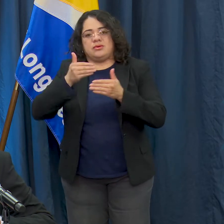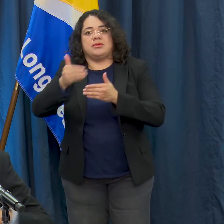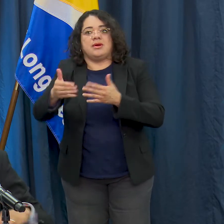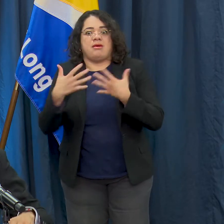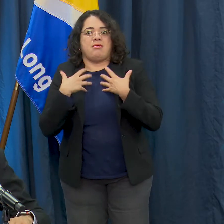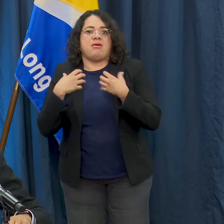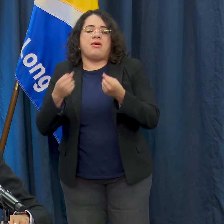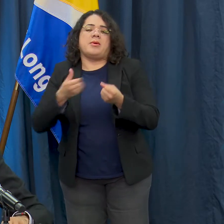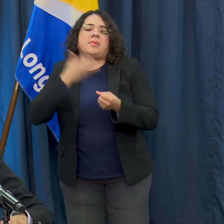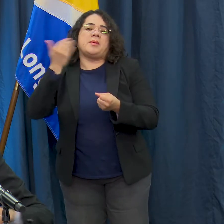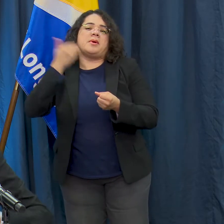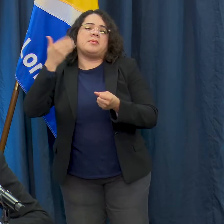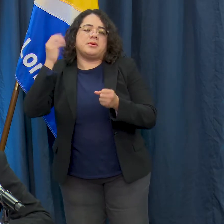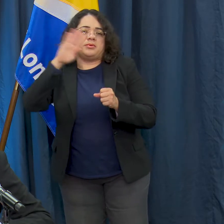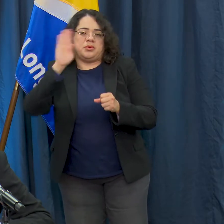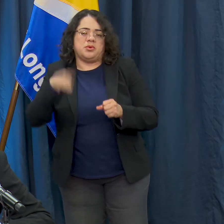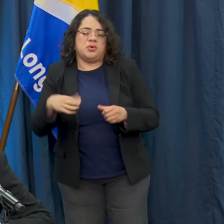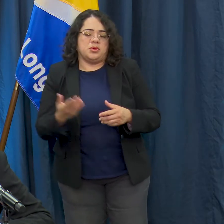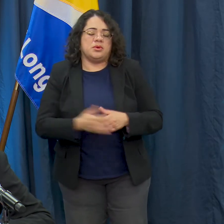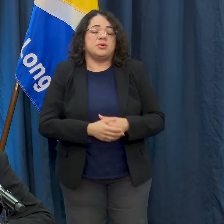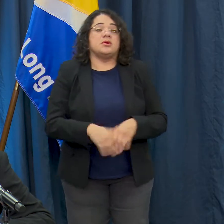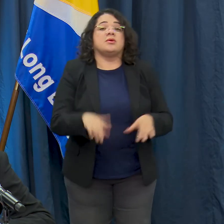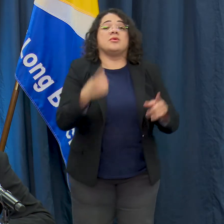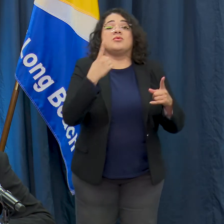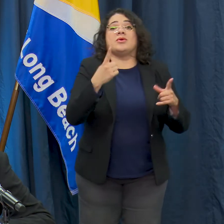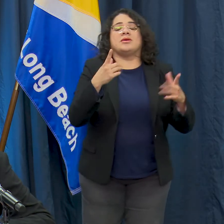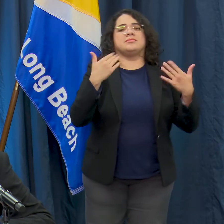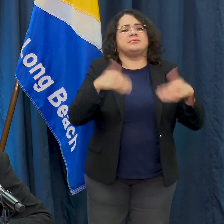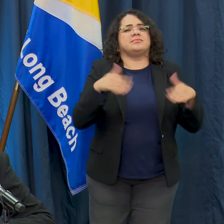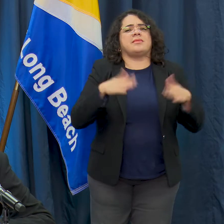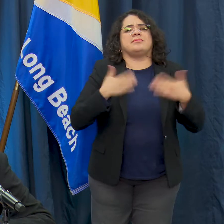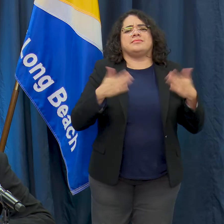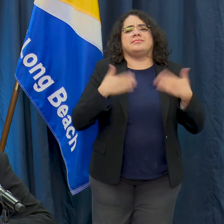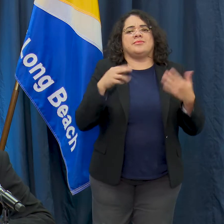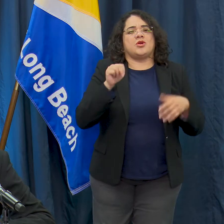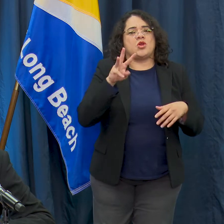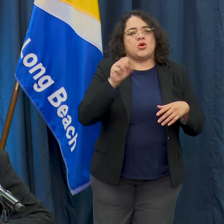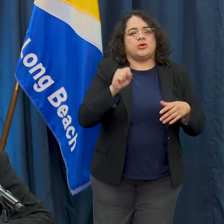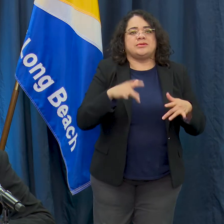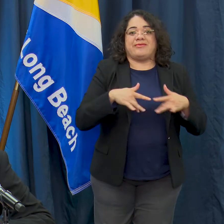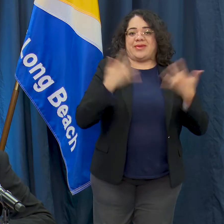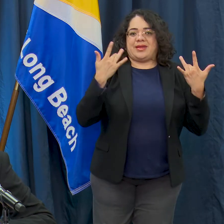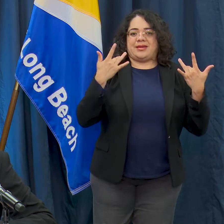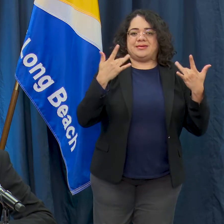really great event and I want to thank everyone involved in the food